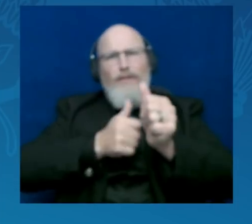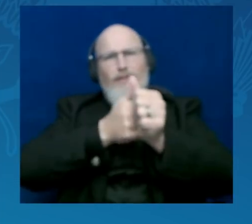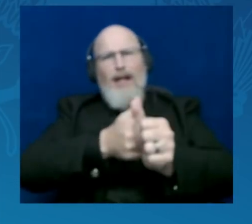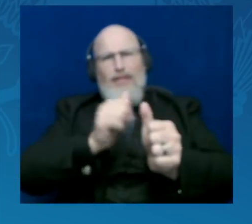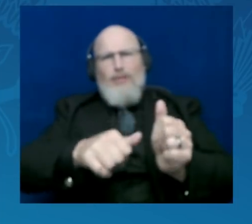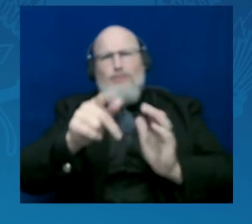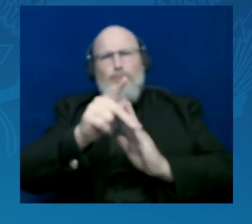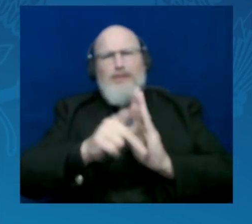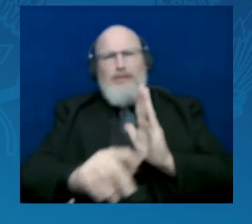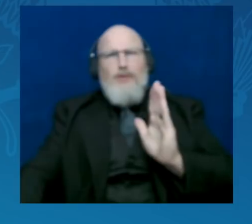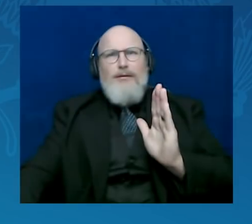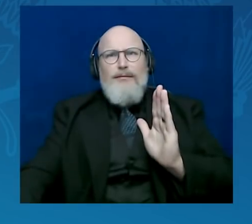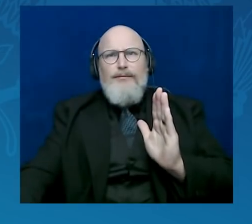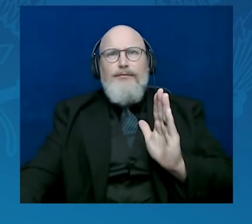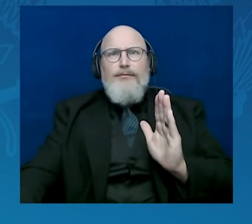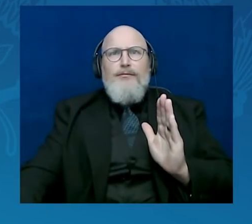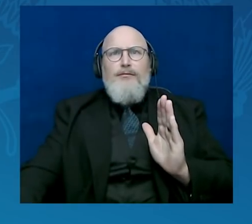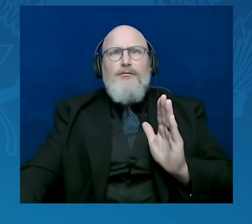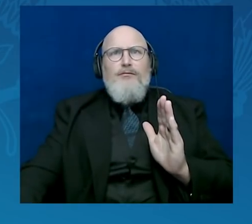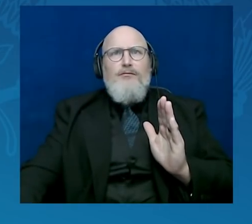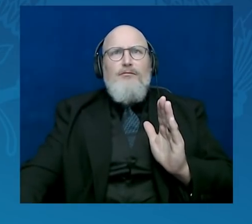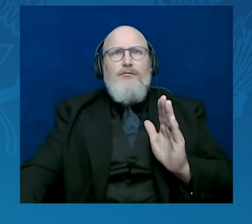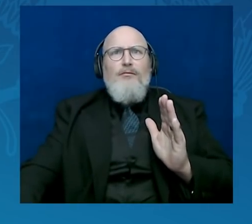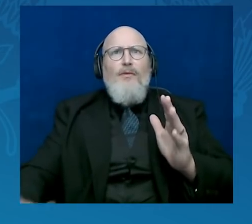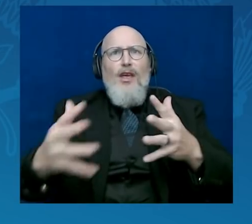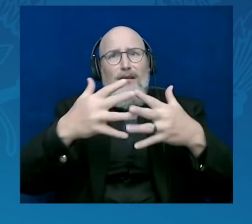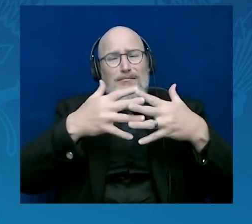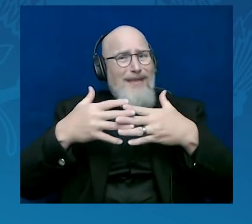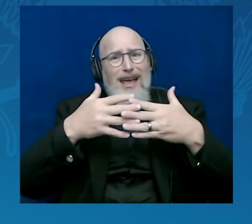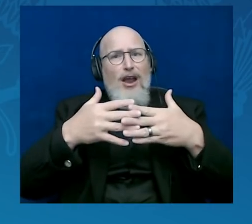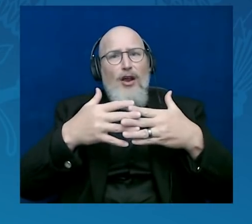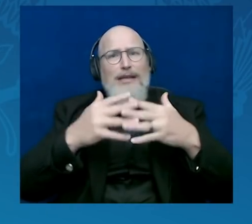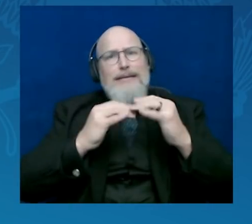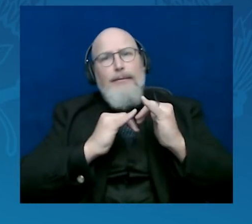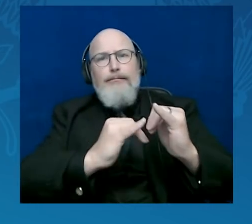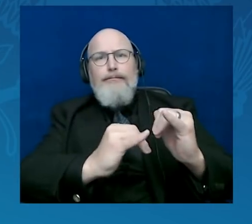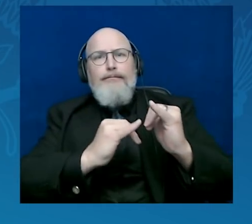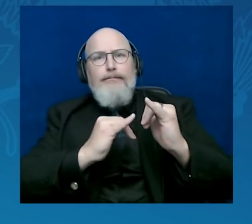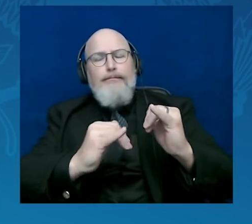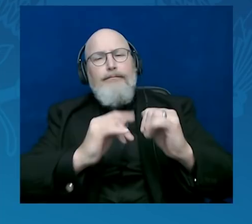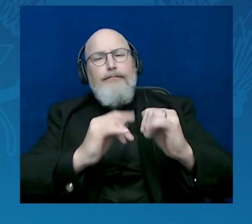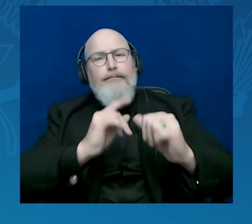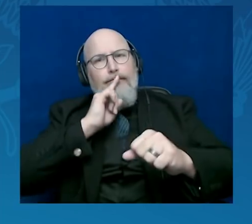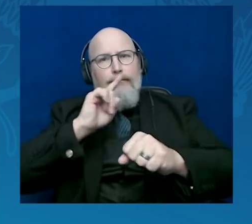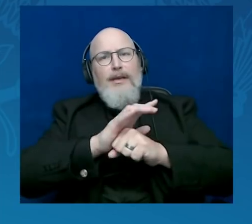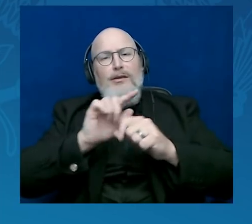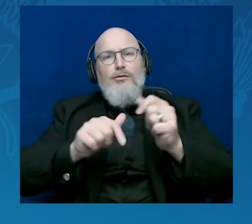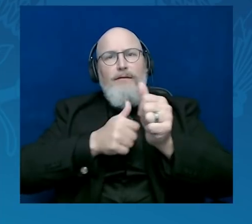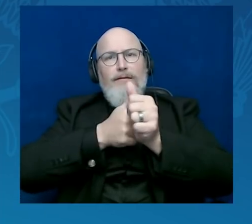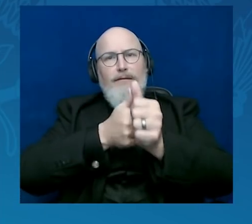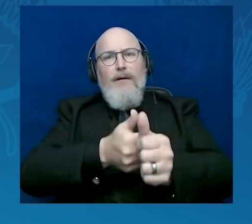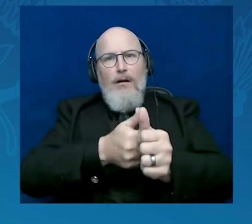The United States is equally committed to these principles: that people have a right